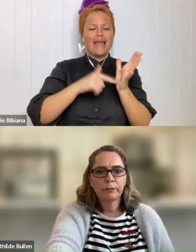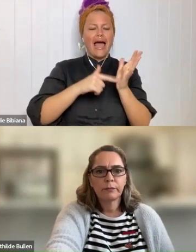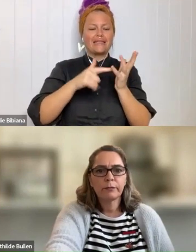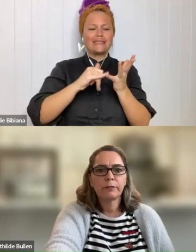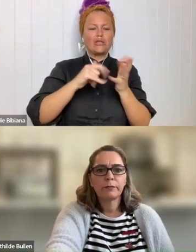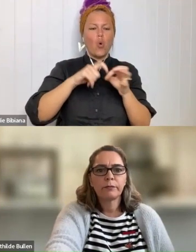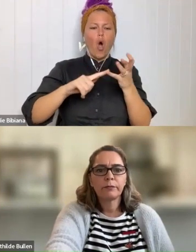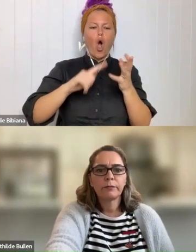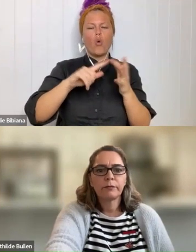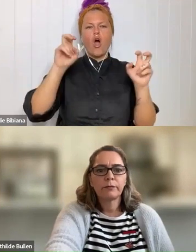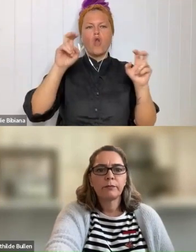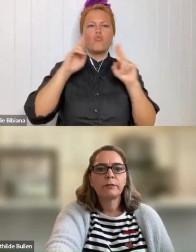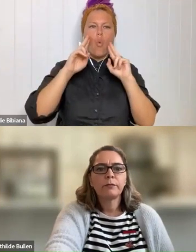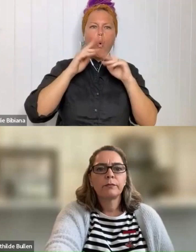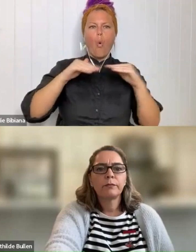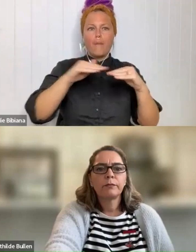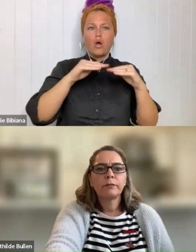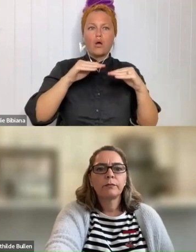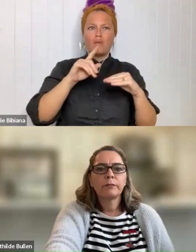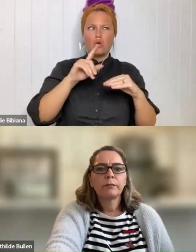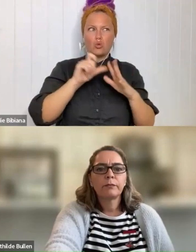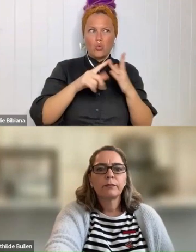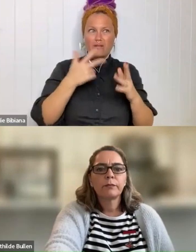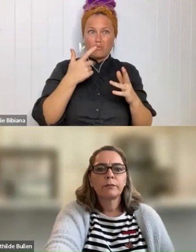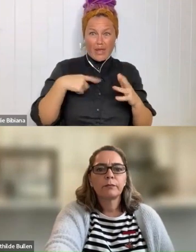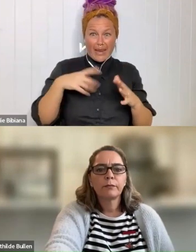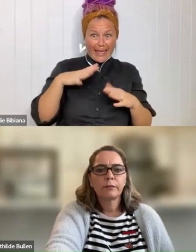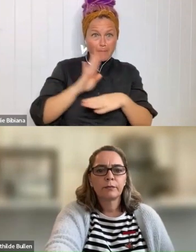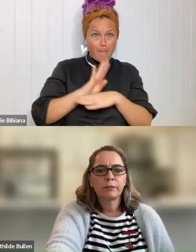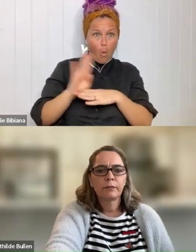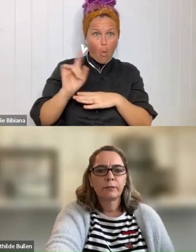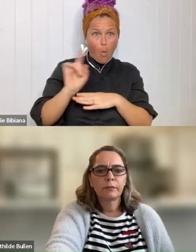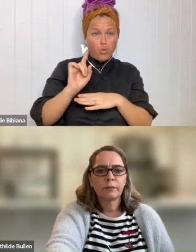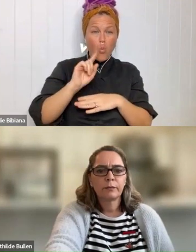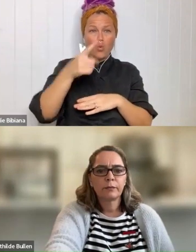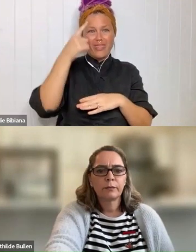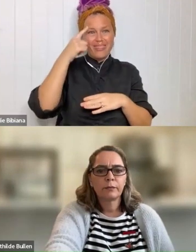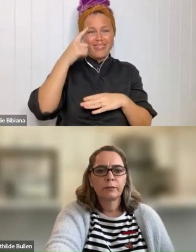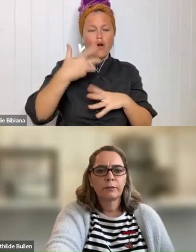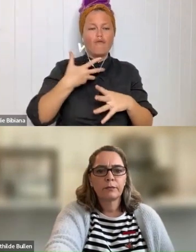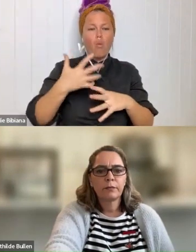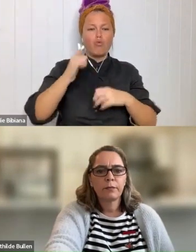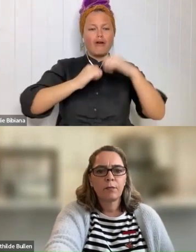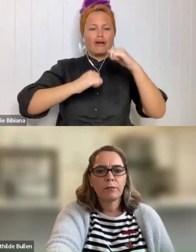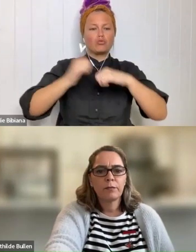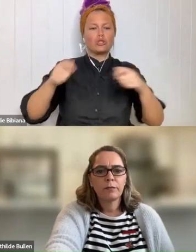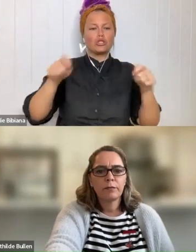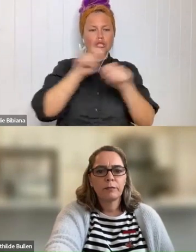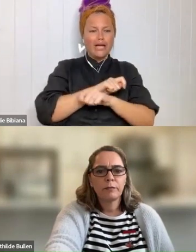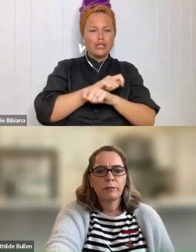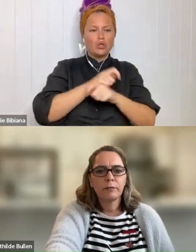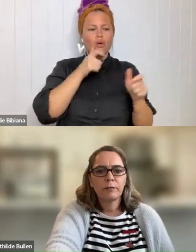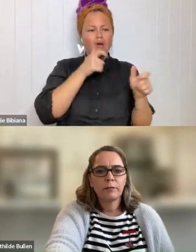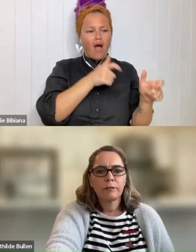example, still need boards? What are your thoughts on more structural changes to governance and expectations? So we can deal